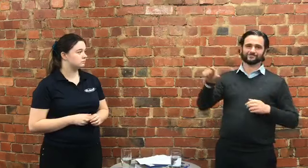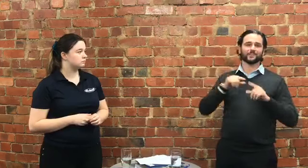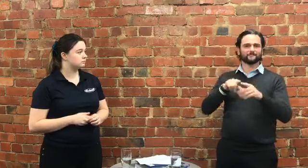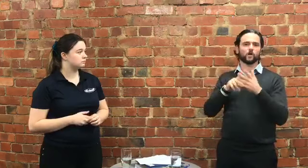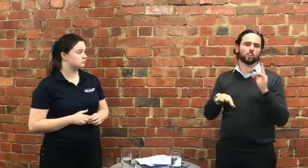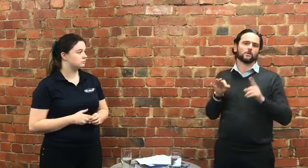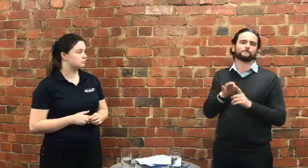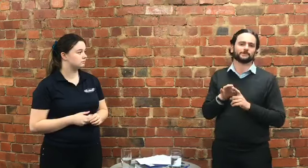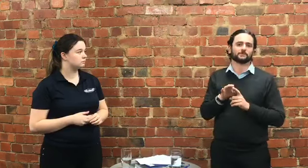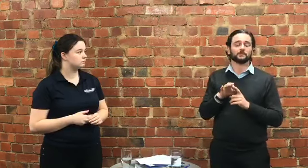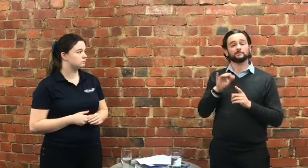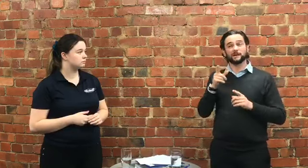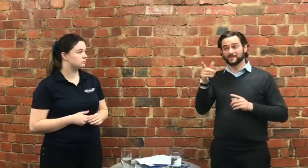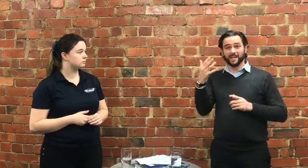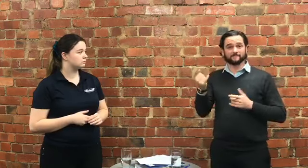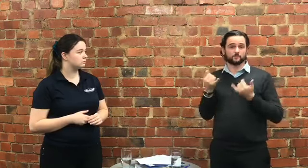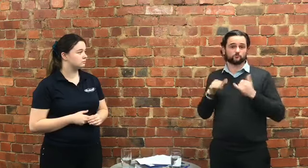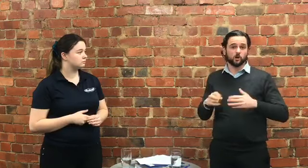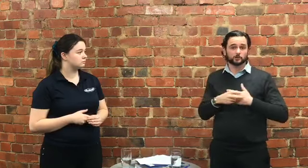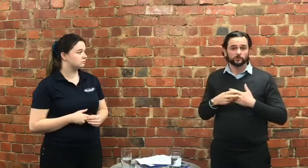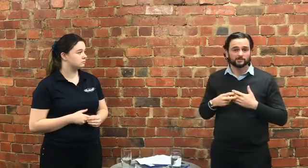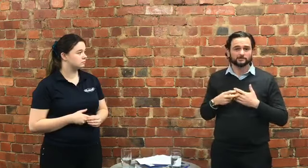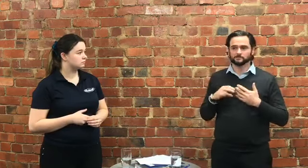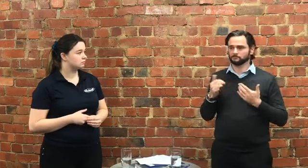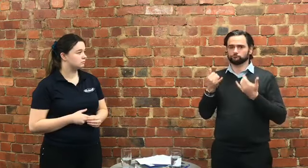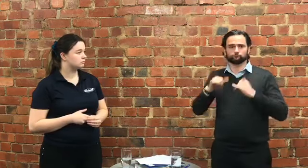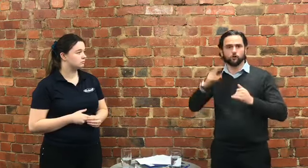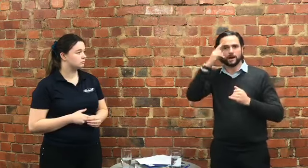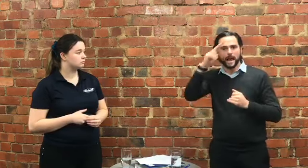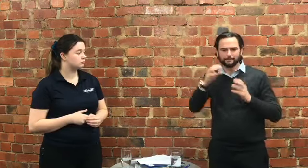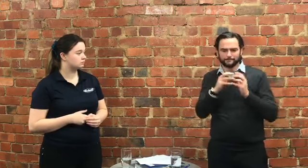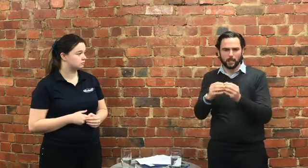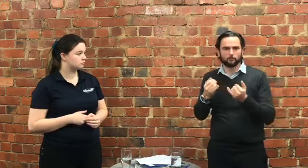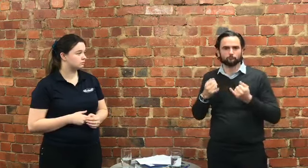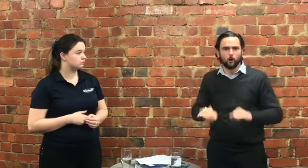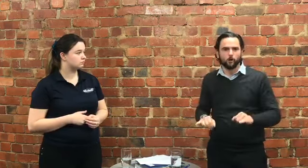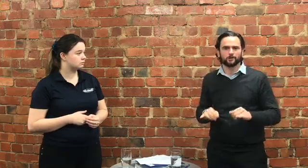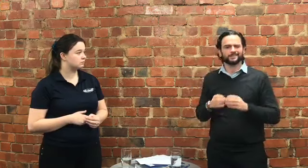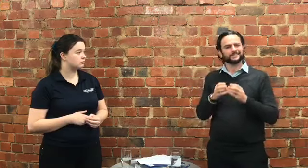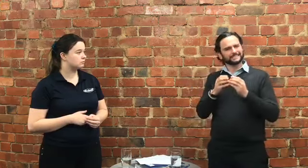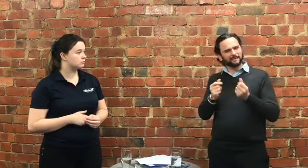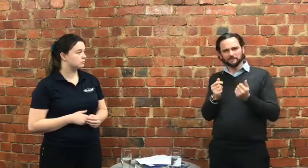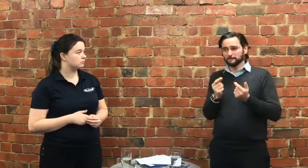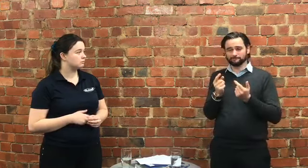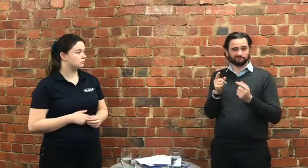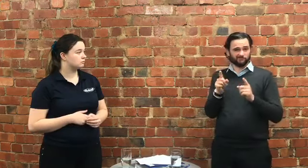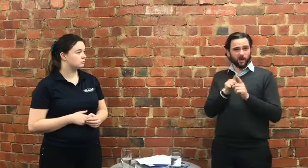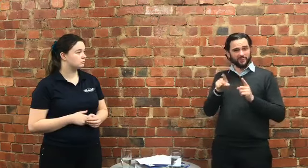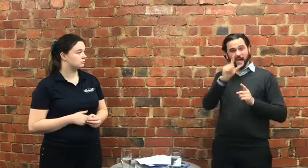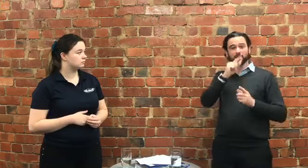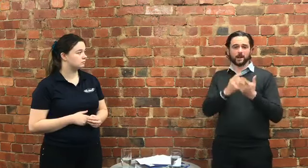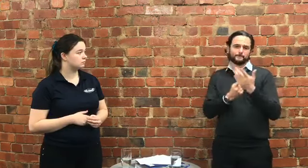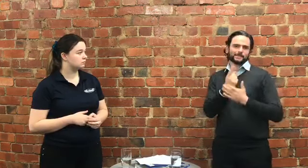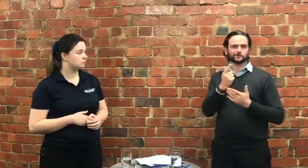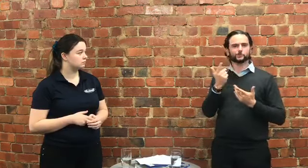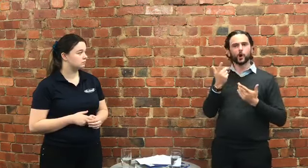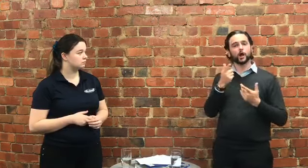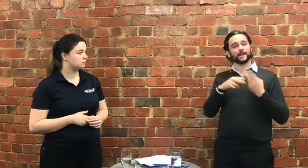dragging on, that you follow up. They might have the wrong address or the wrong name spelling for instance.